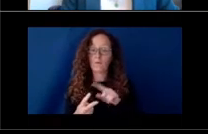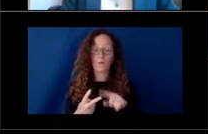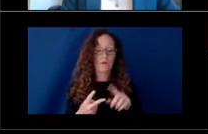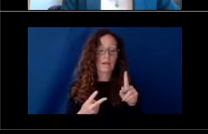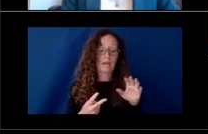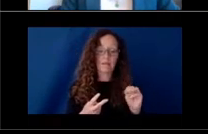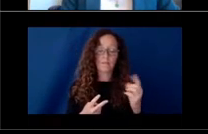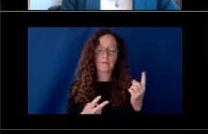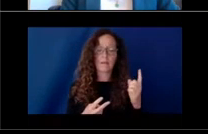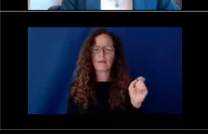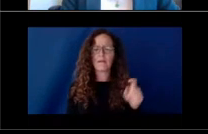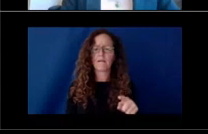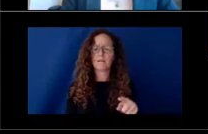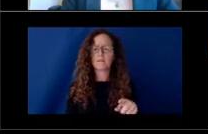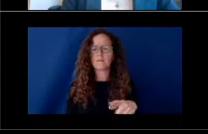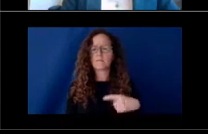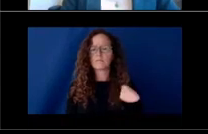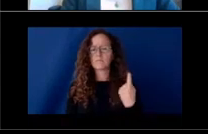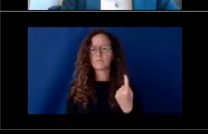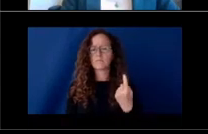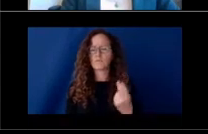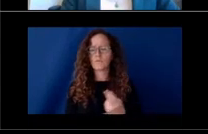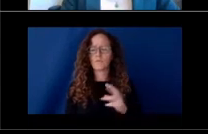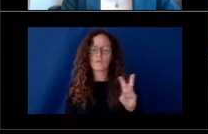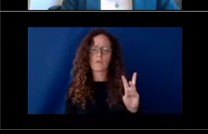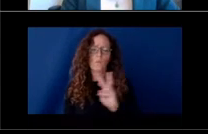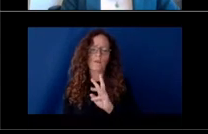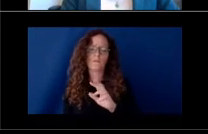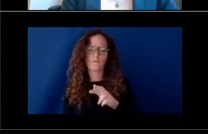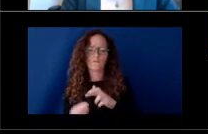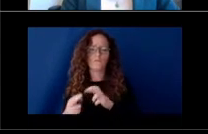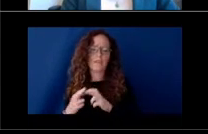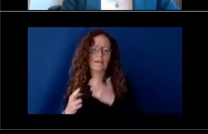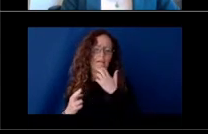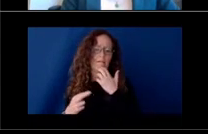been using the Western Region’s HeatRisk prototype page for awhile, I guess, since it's been going